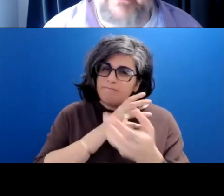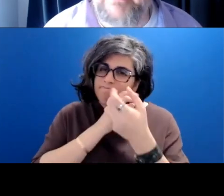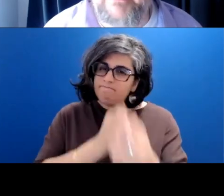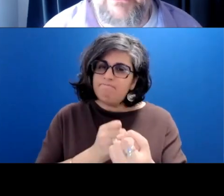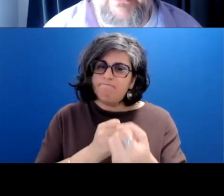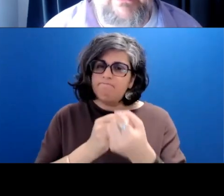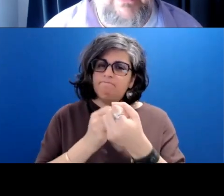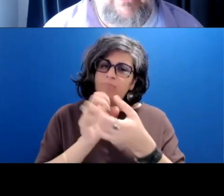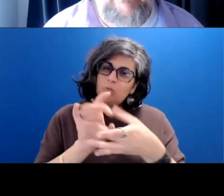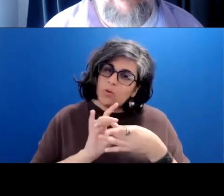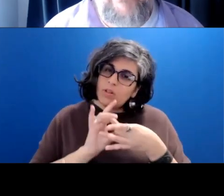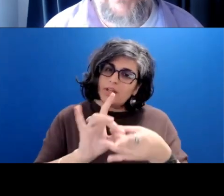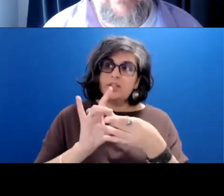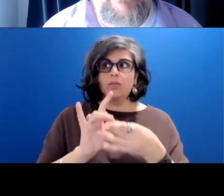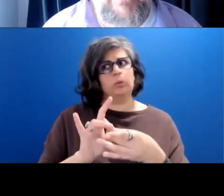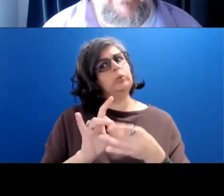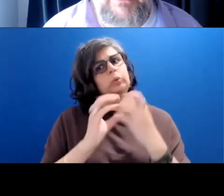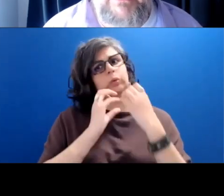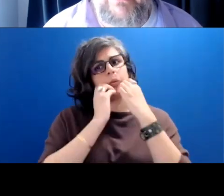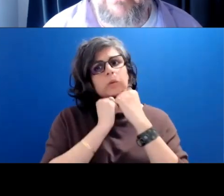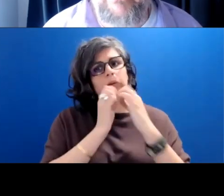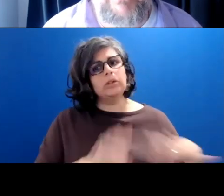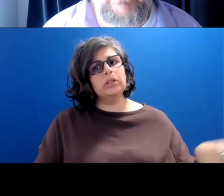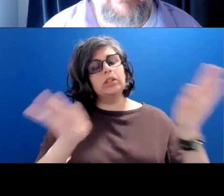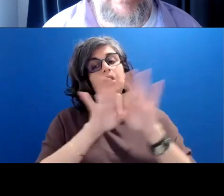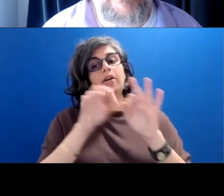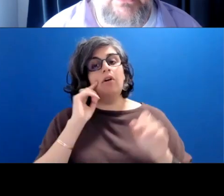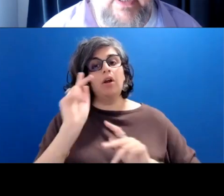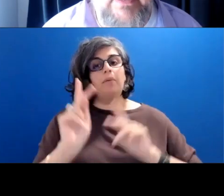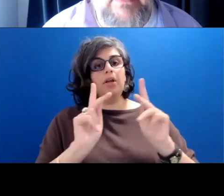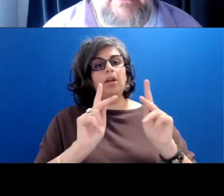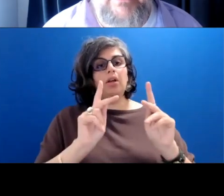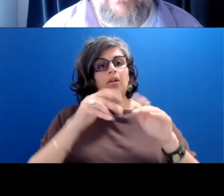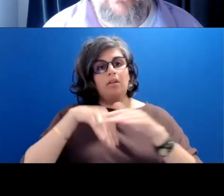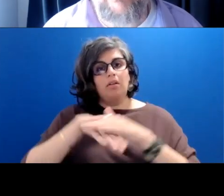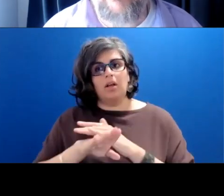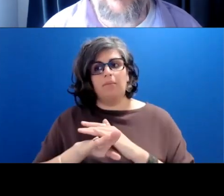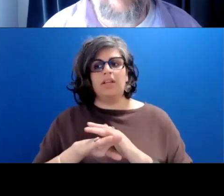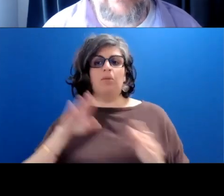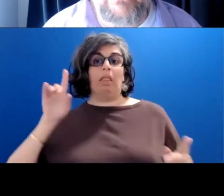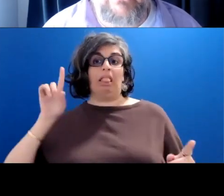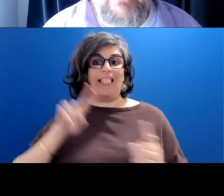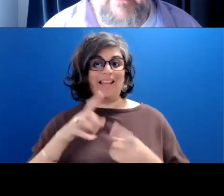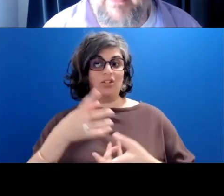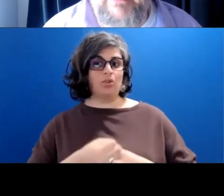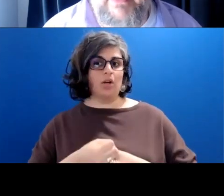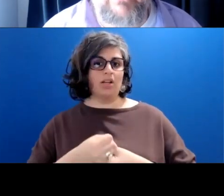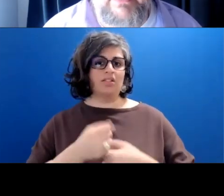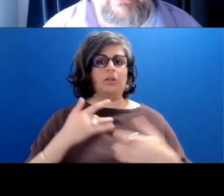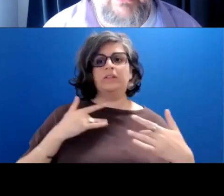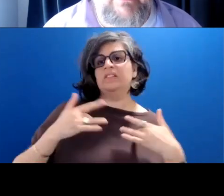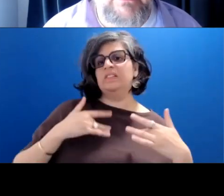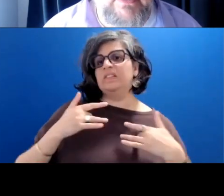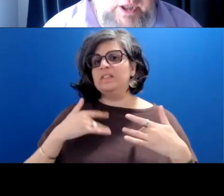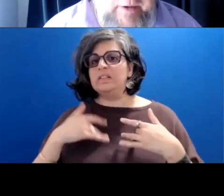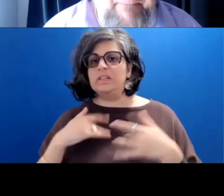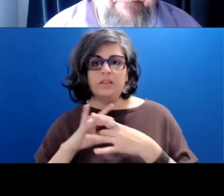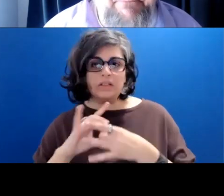really essential for folks who might be coming in with a little bit less trust or a little bit of concerns about how that relationship is gonna go.